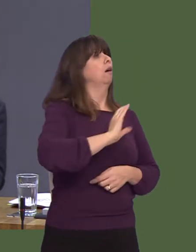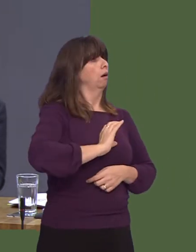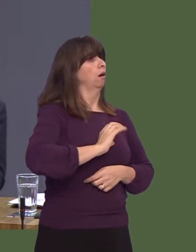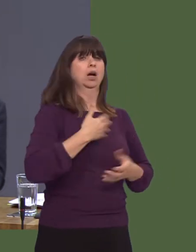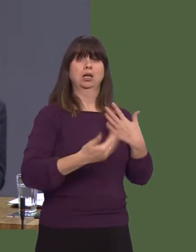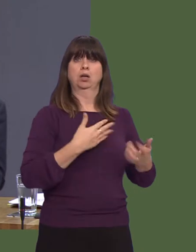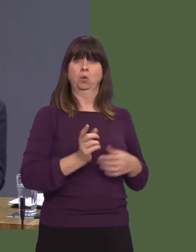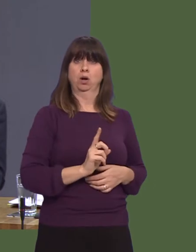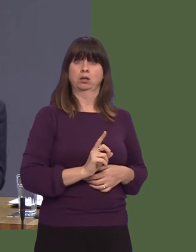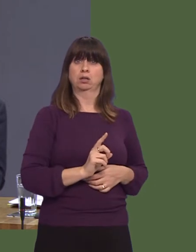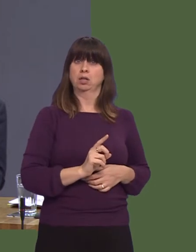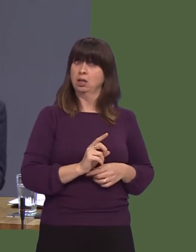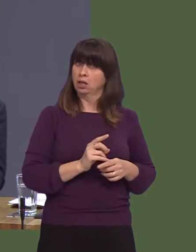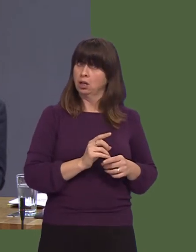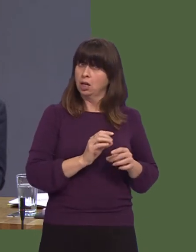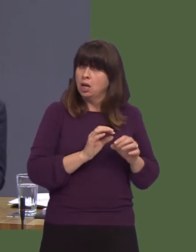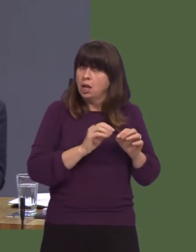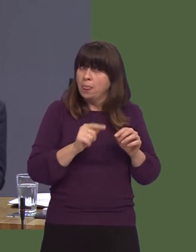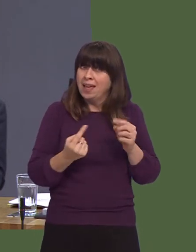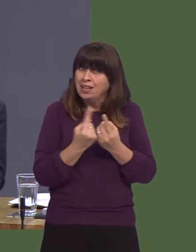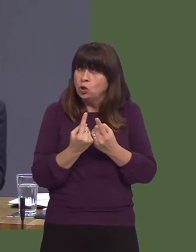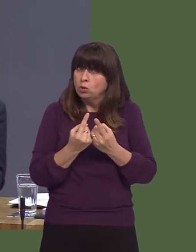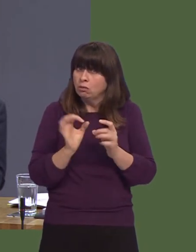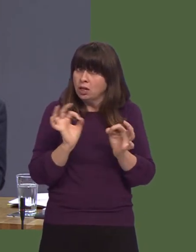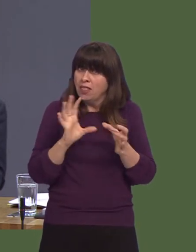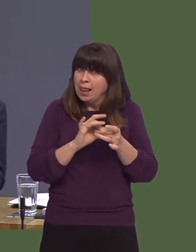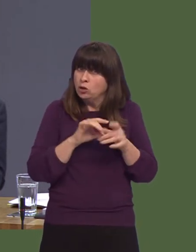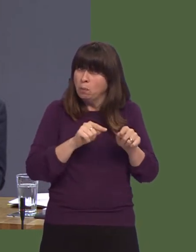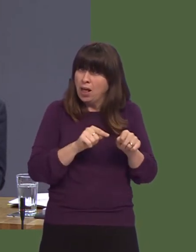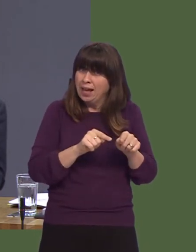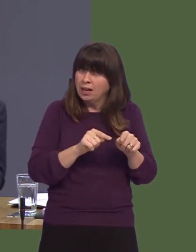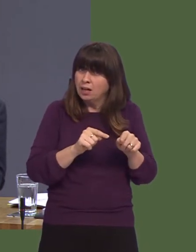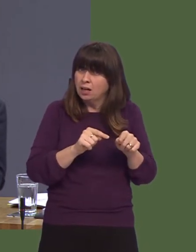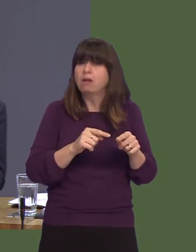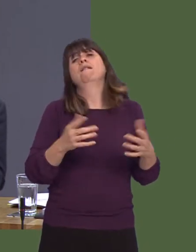issues of bullying, that's fair enough. What were they then? Please clarify this now.